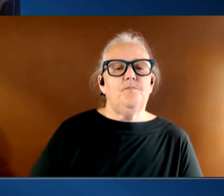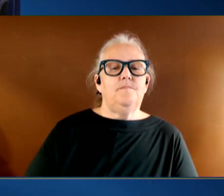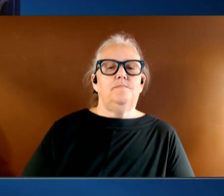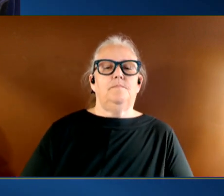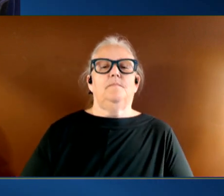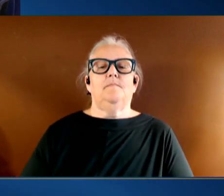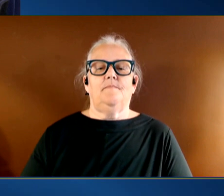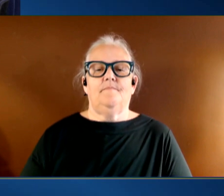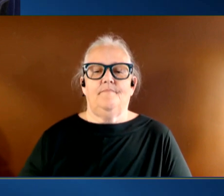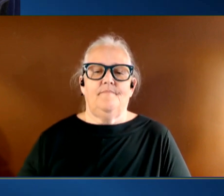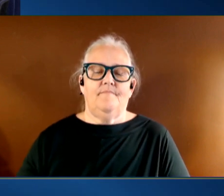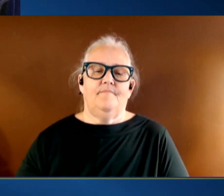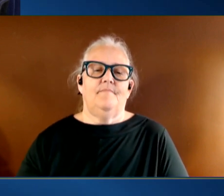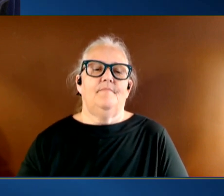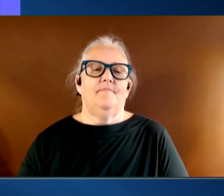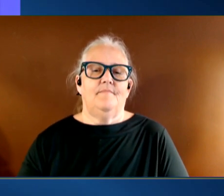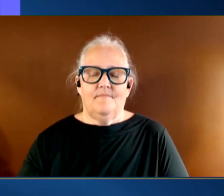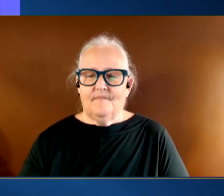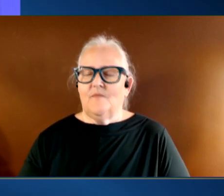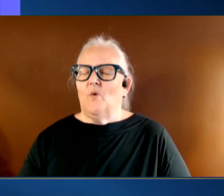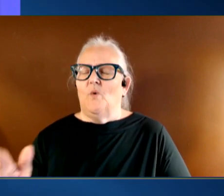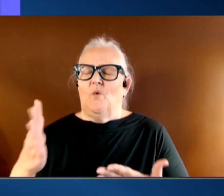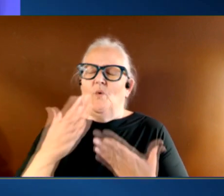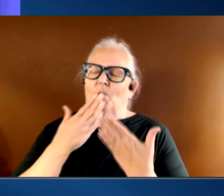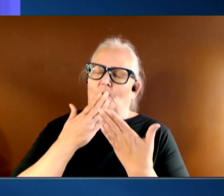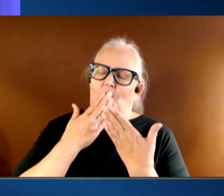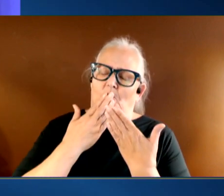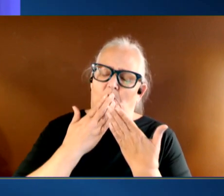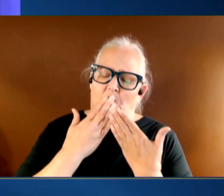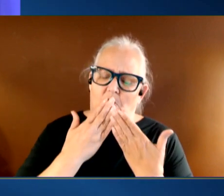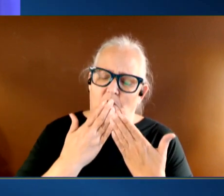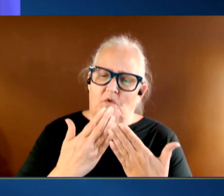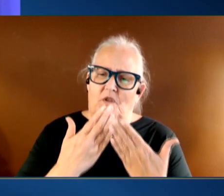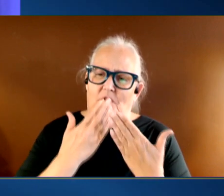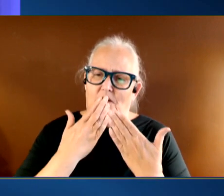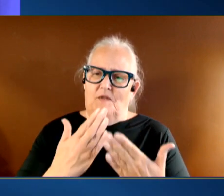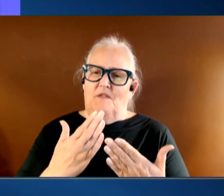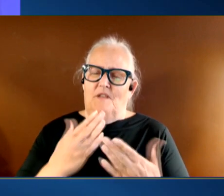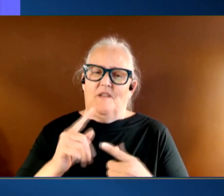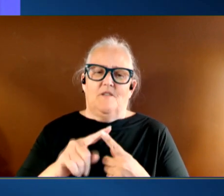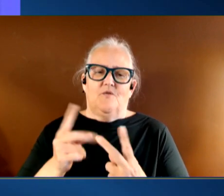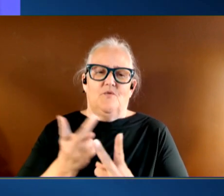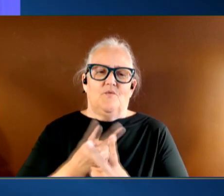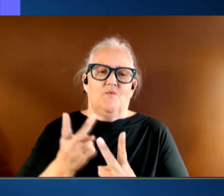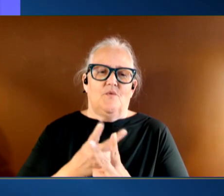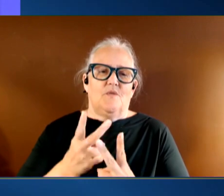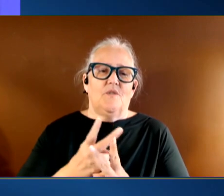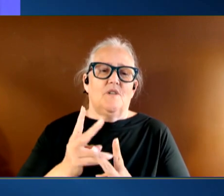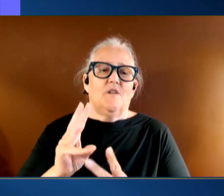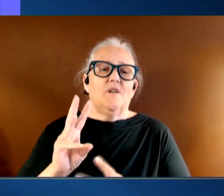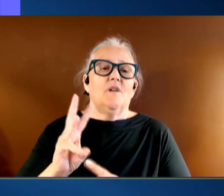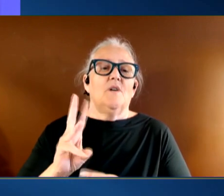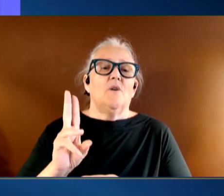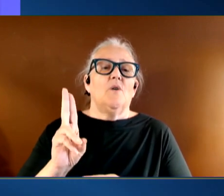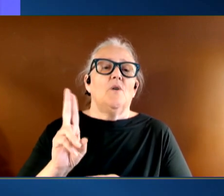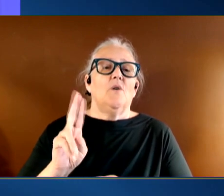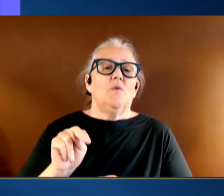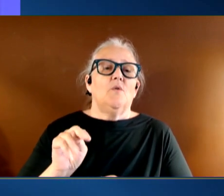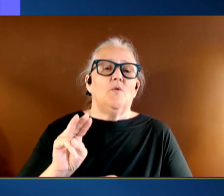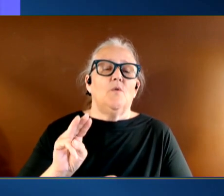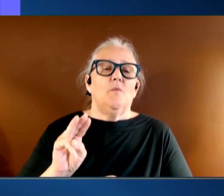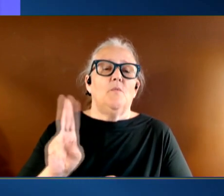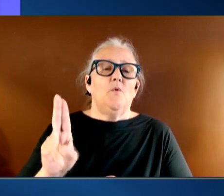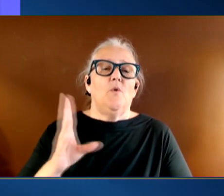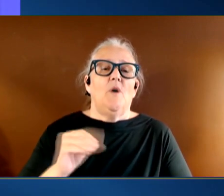A warm, heartfelt thank you to Wunmi, Yetunde, and Dr. Lydia. That was remarkable.